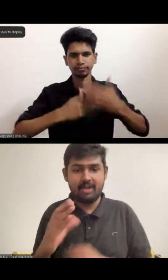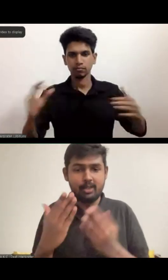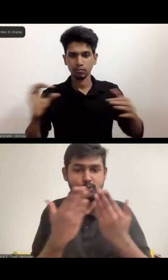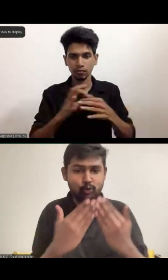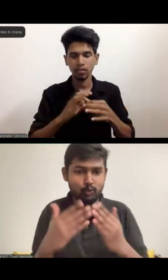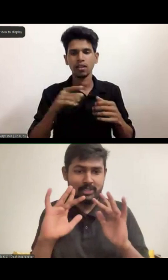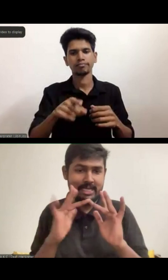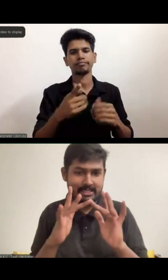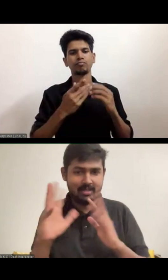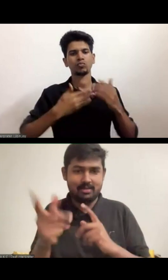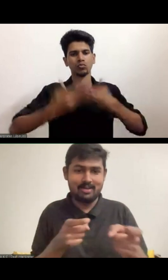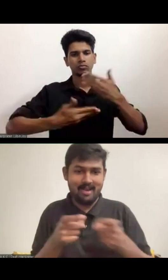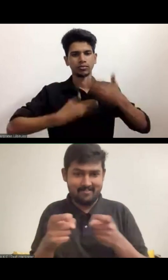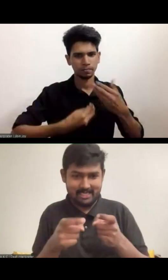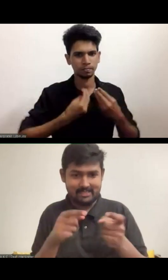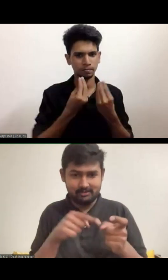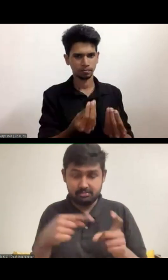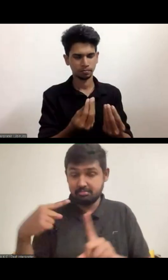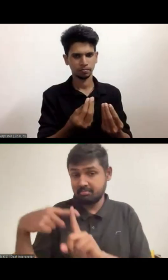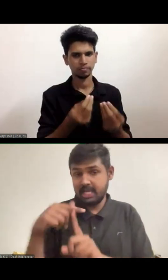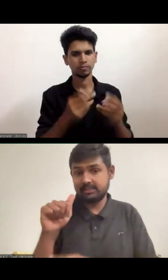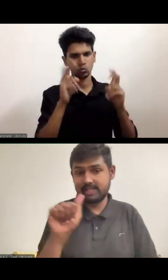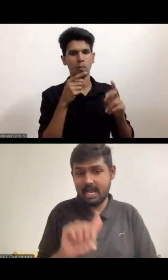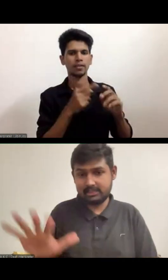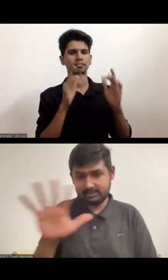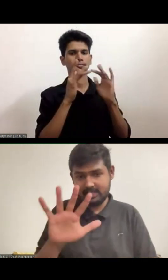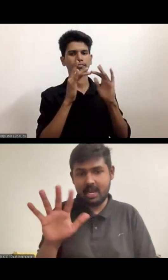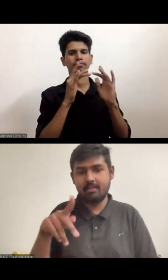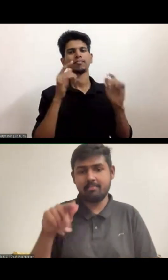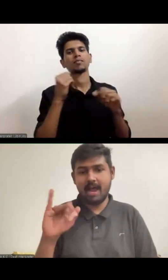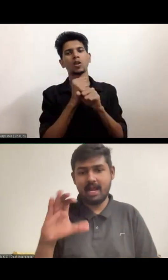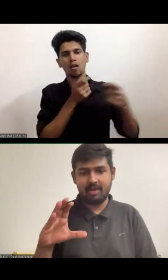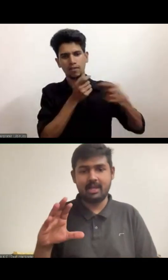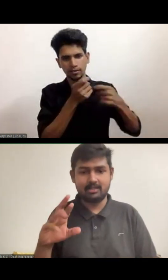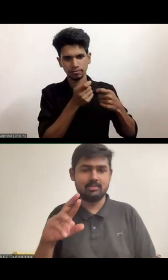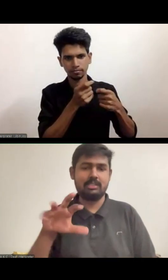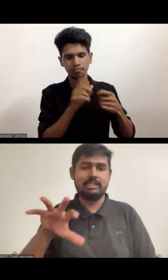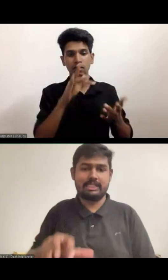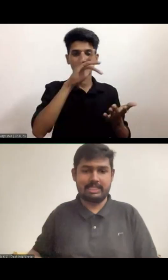Internet governance. Venues and online systems are supposed to be accessible.